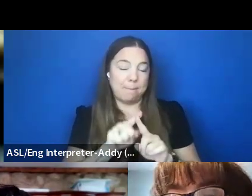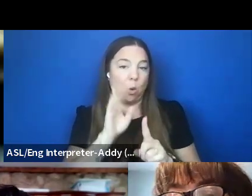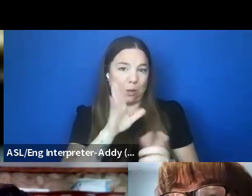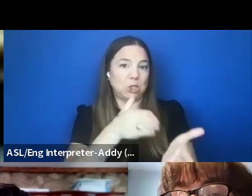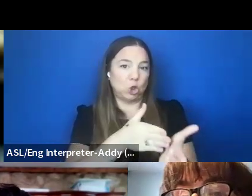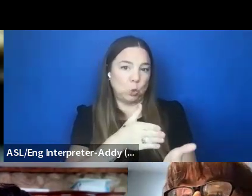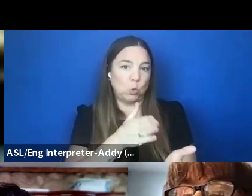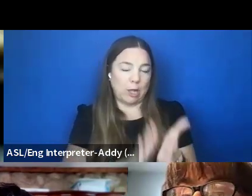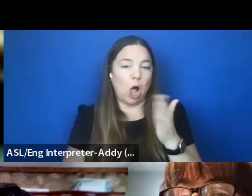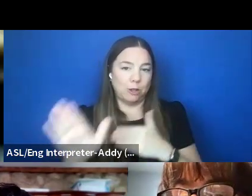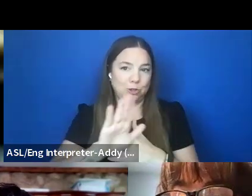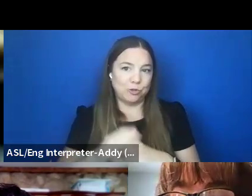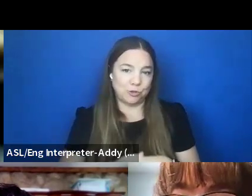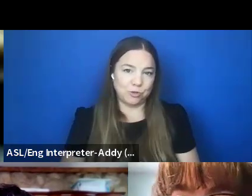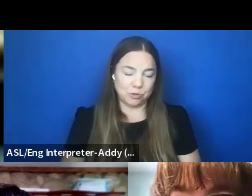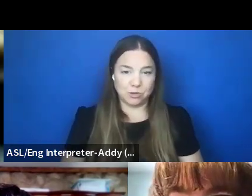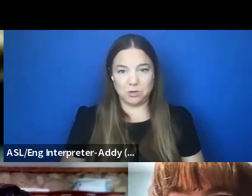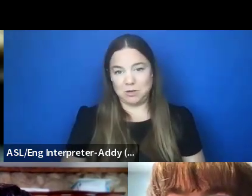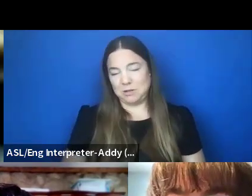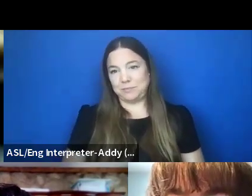Don Dew: that is not something Don Dew: that needs to